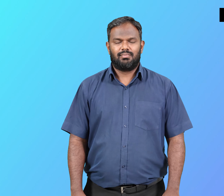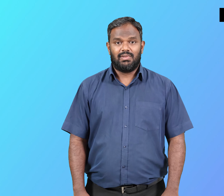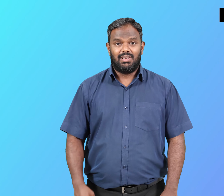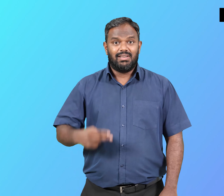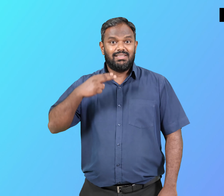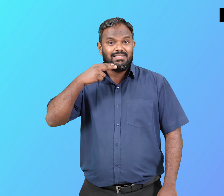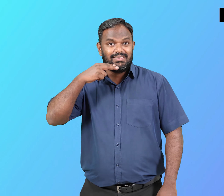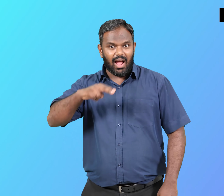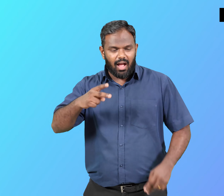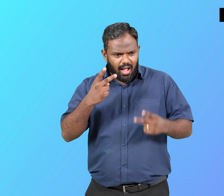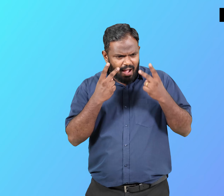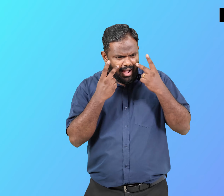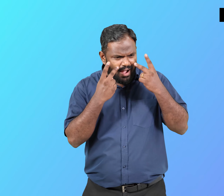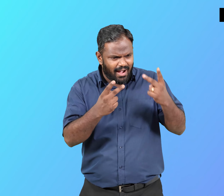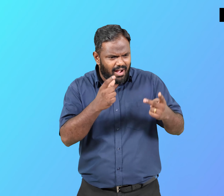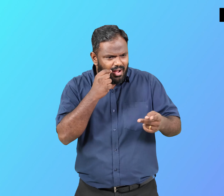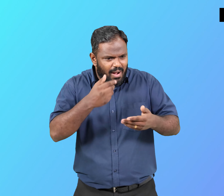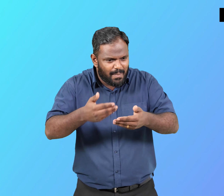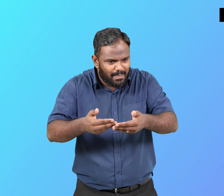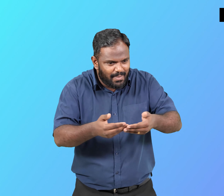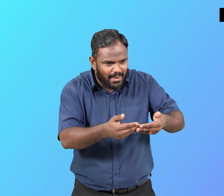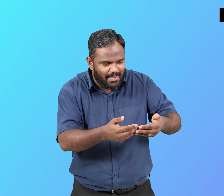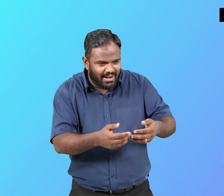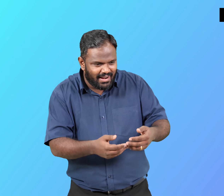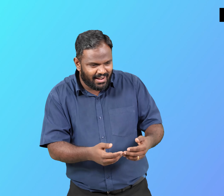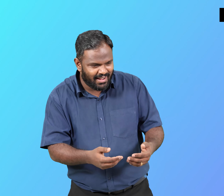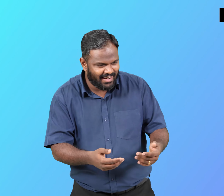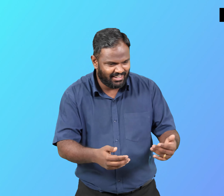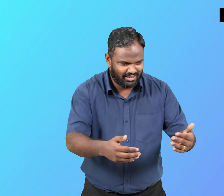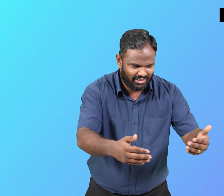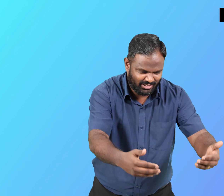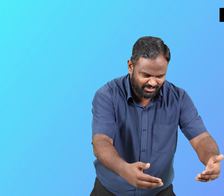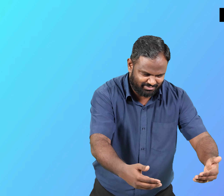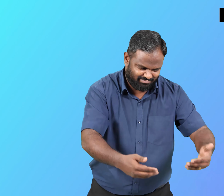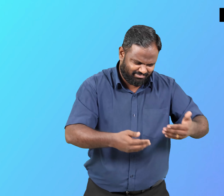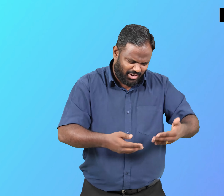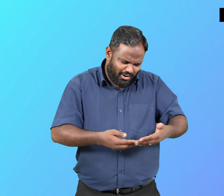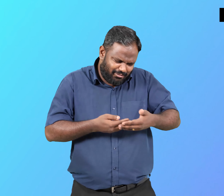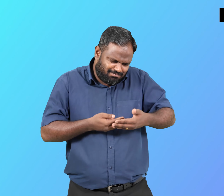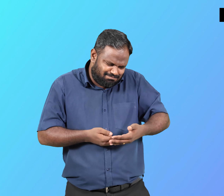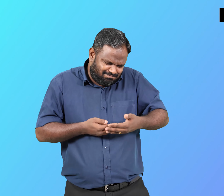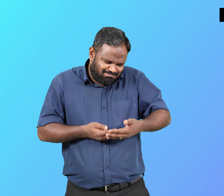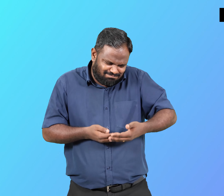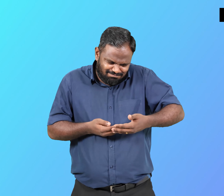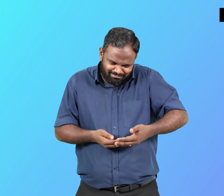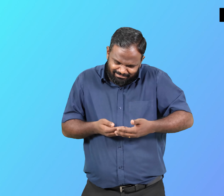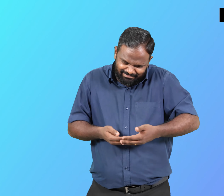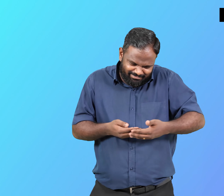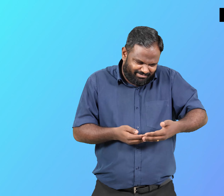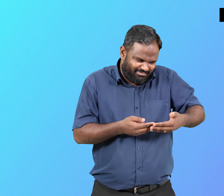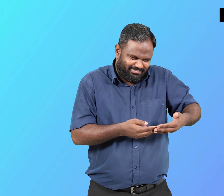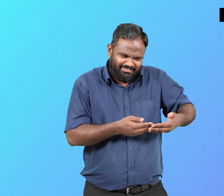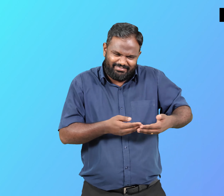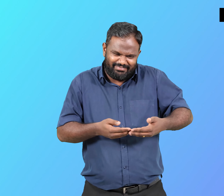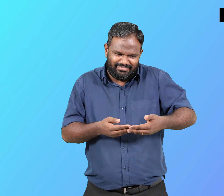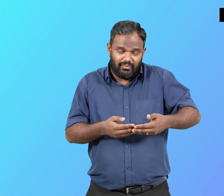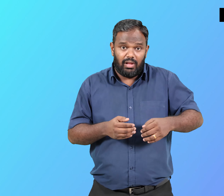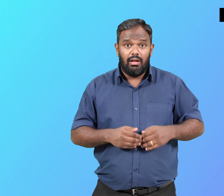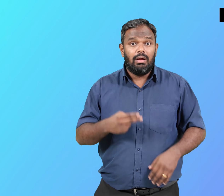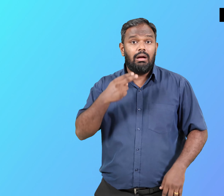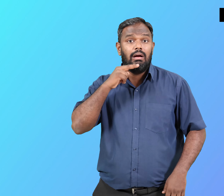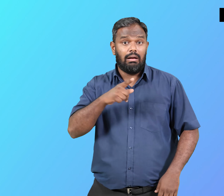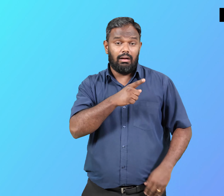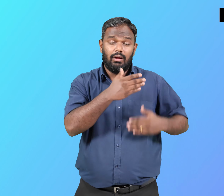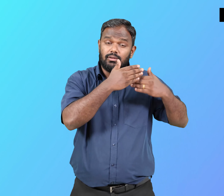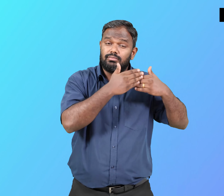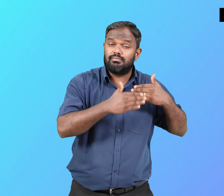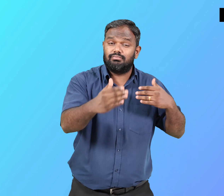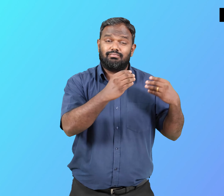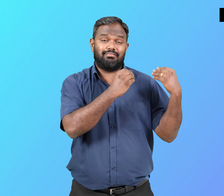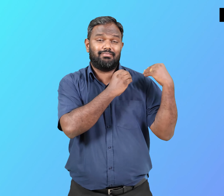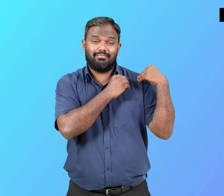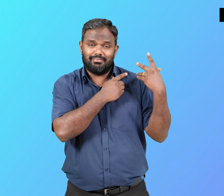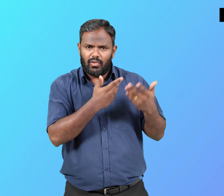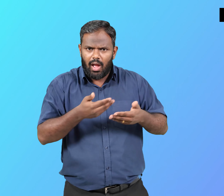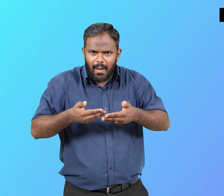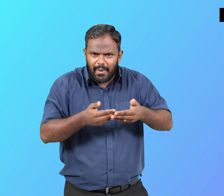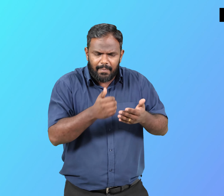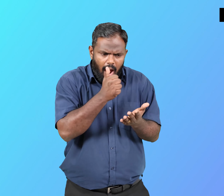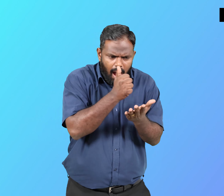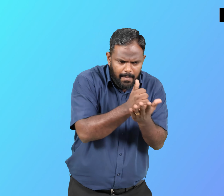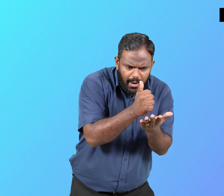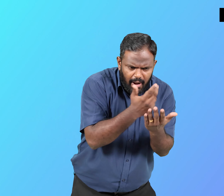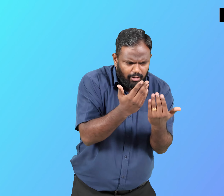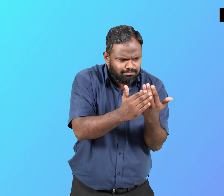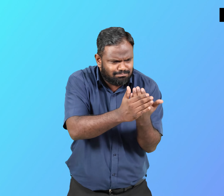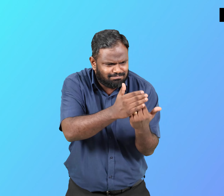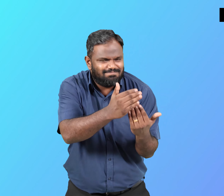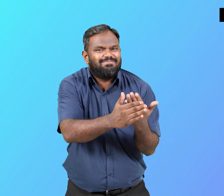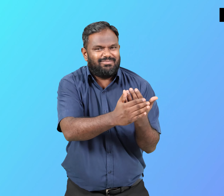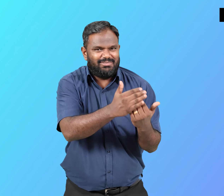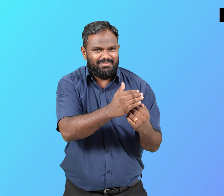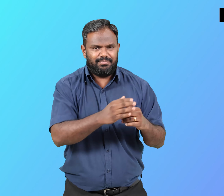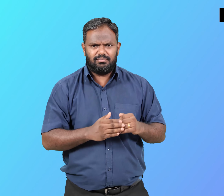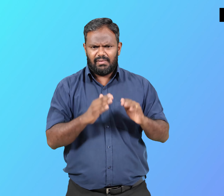Naomi took the baby and held him close. She became the one to take care of him.